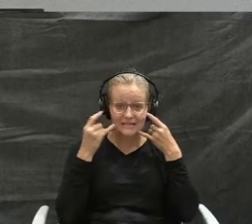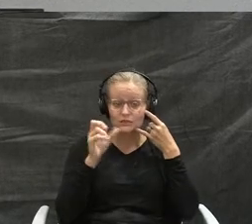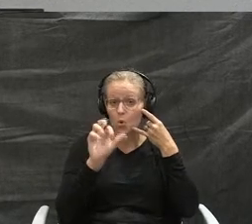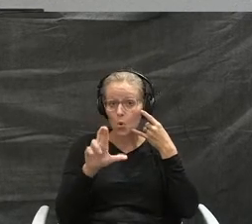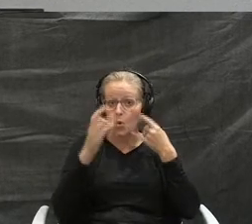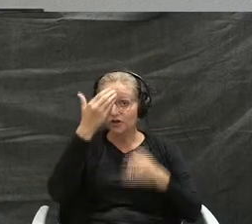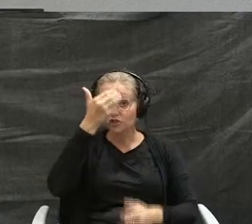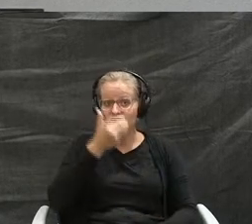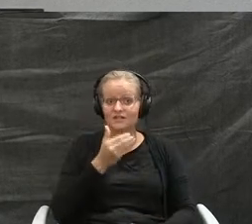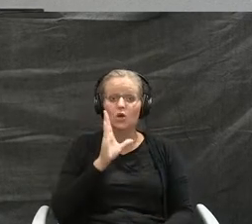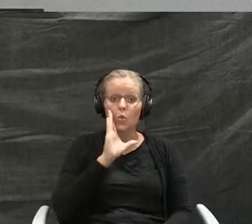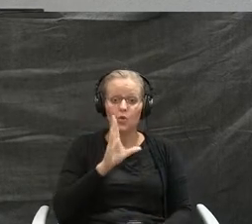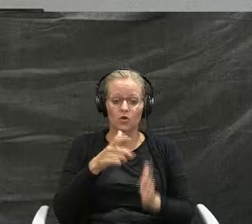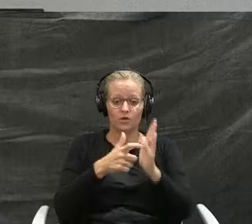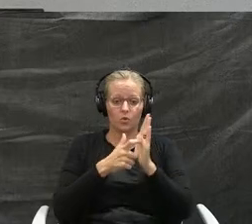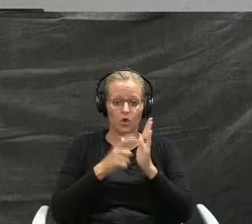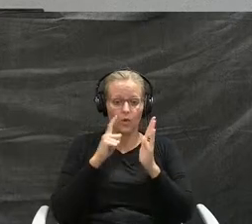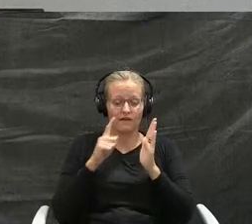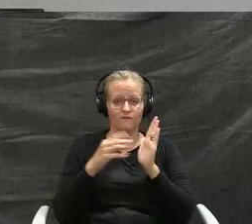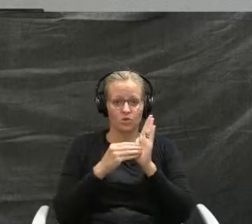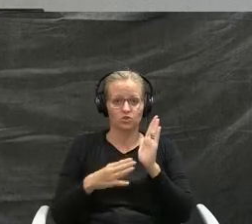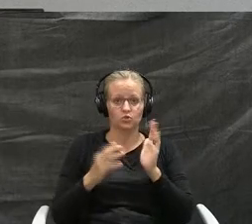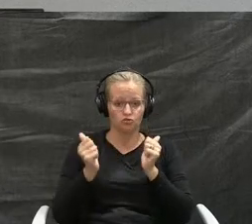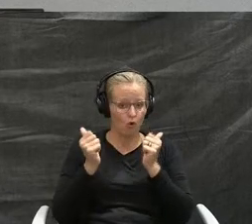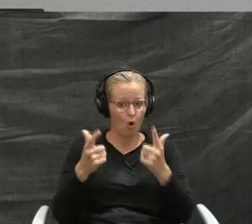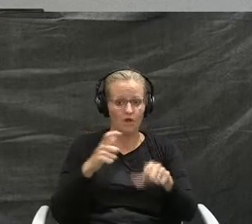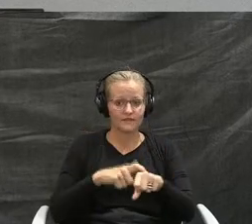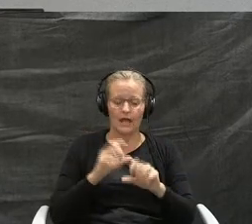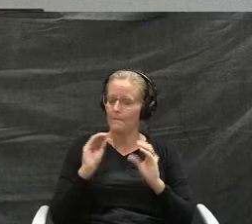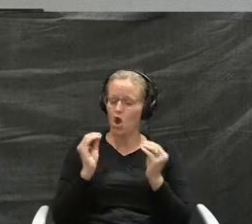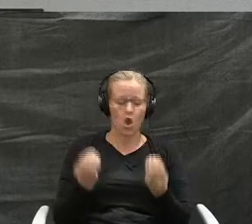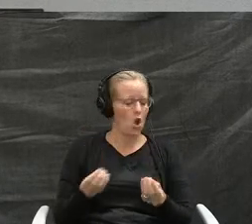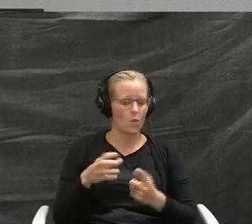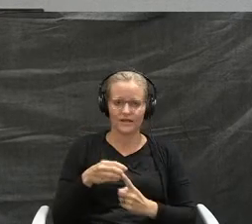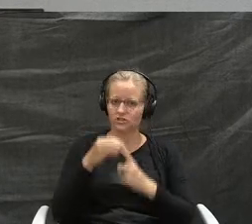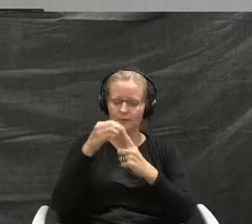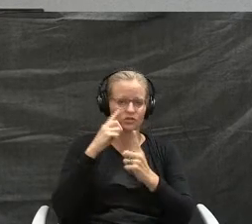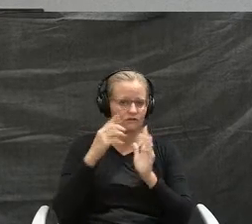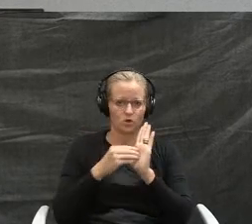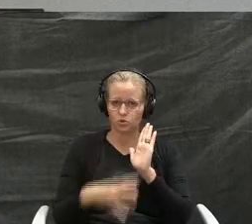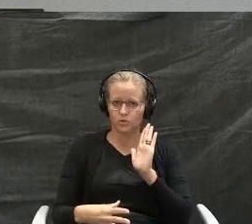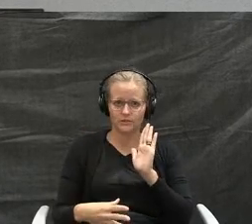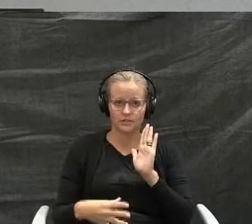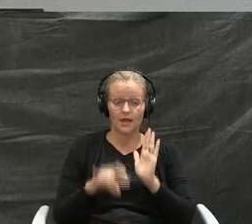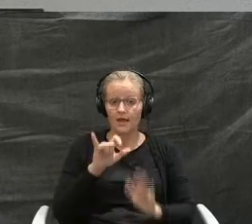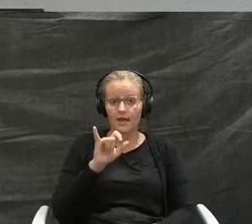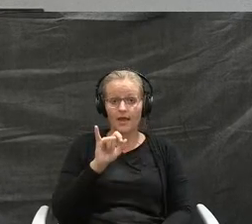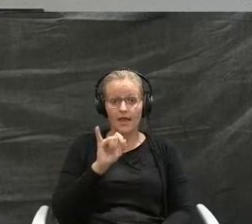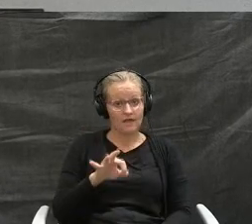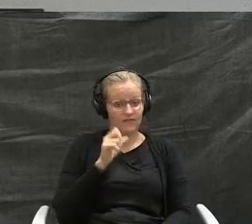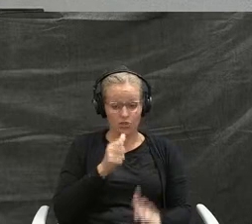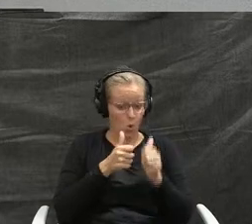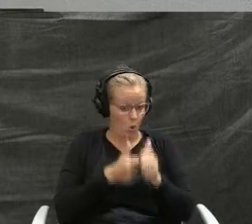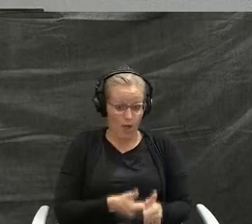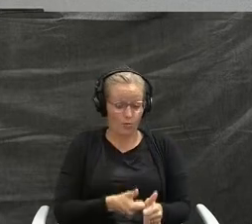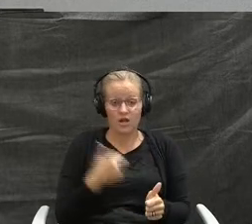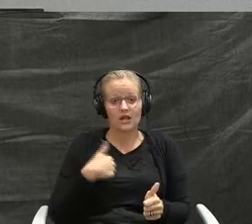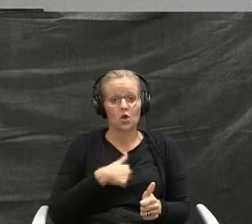required for students at all times or be no exceptions of student doesn't cooperate. Will have to work with apparent to